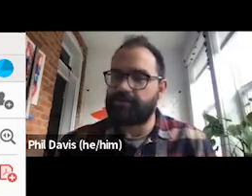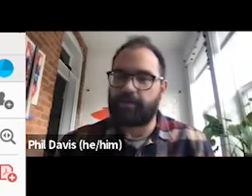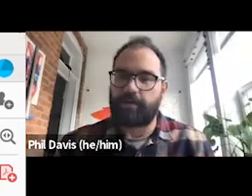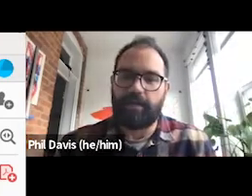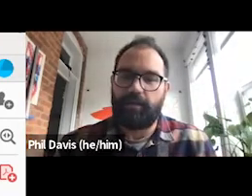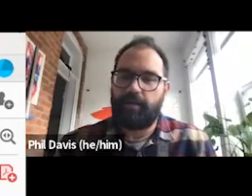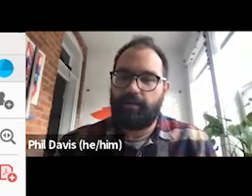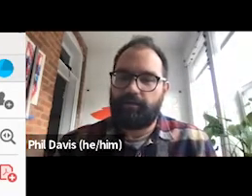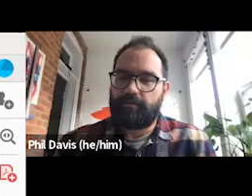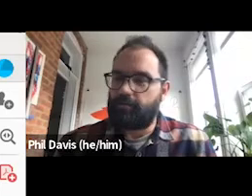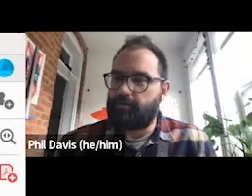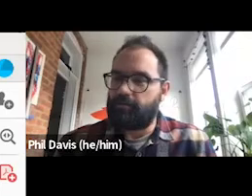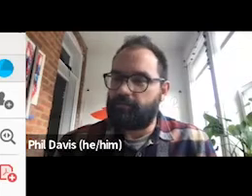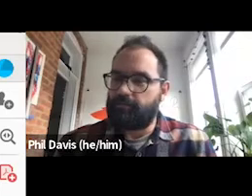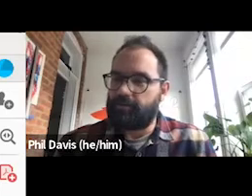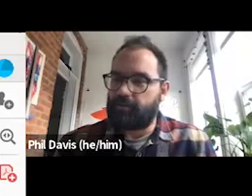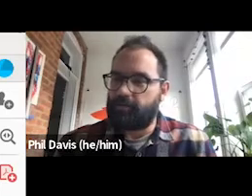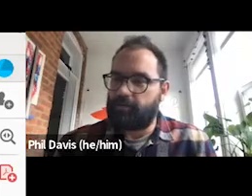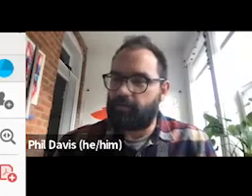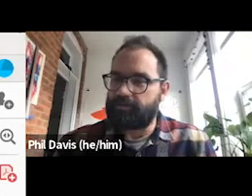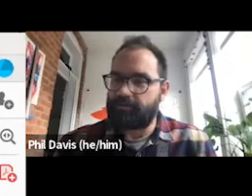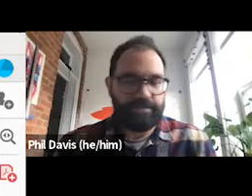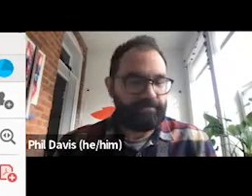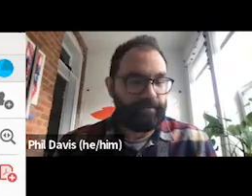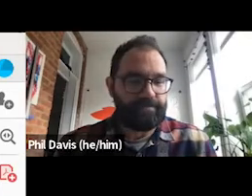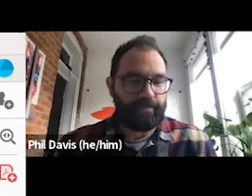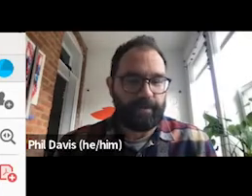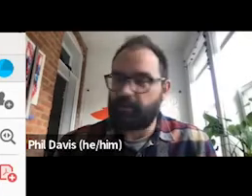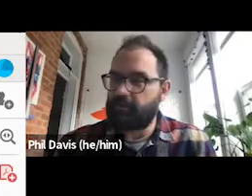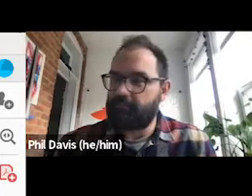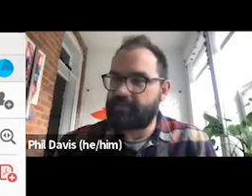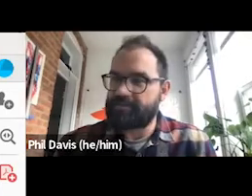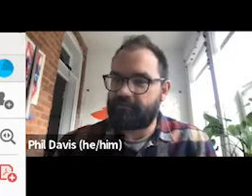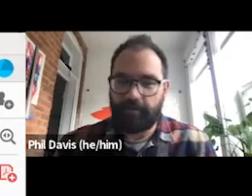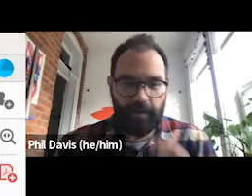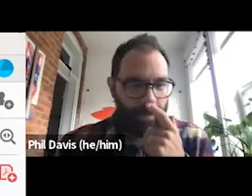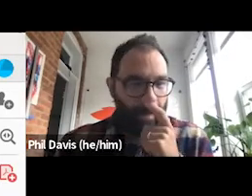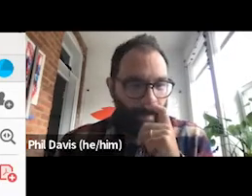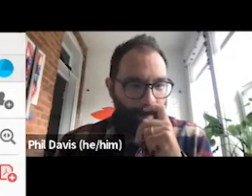jury who determining what, which films would be in the festival.